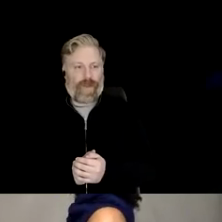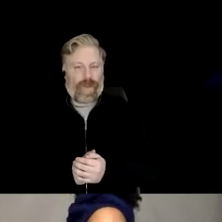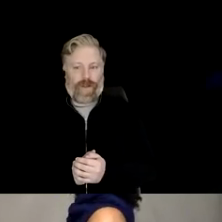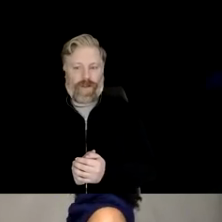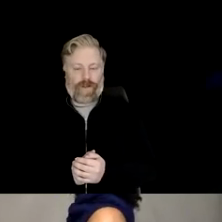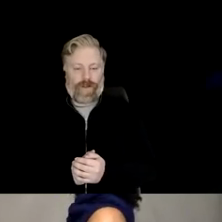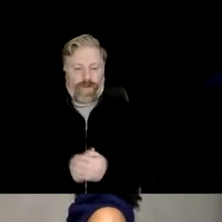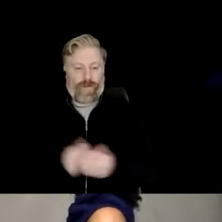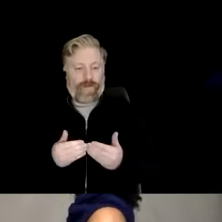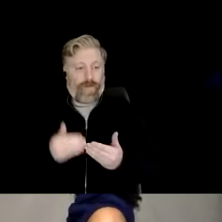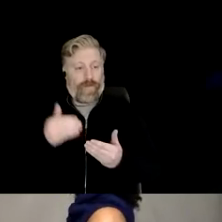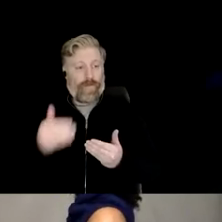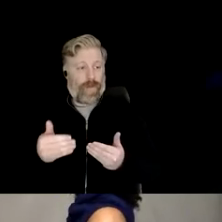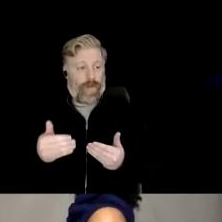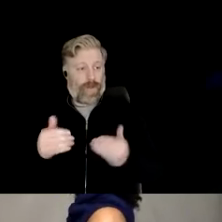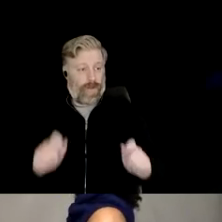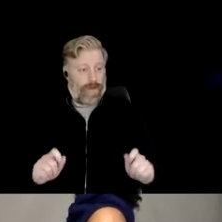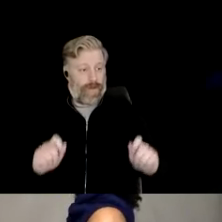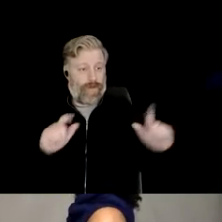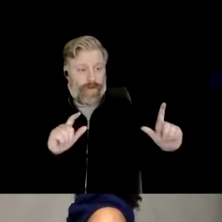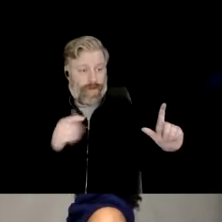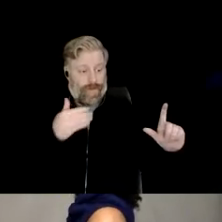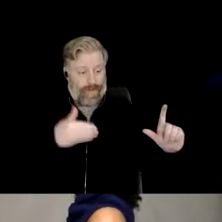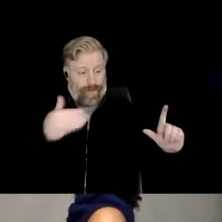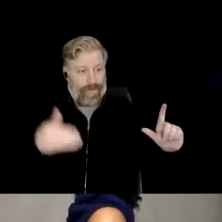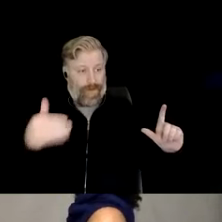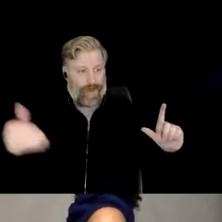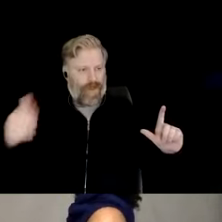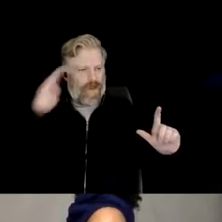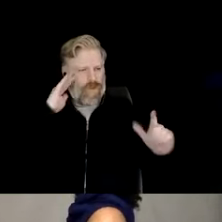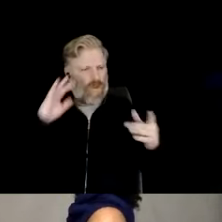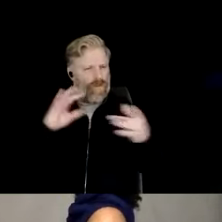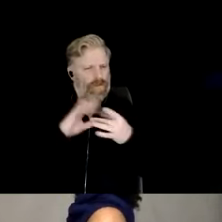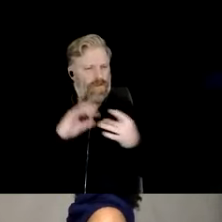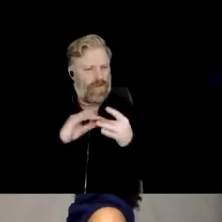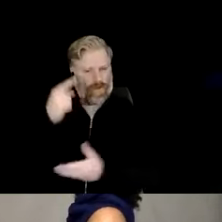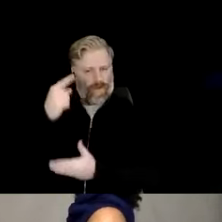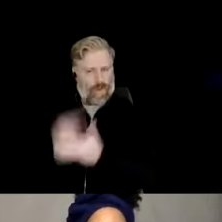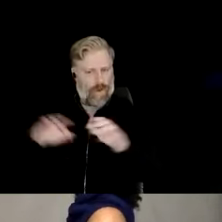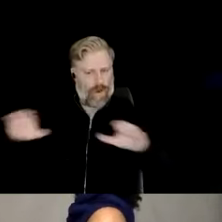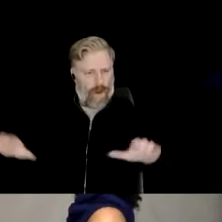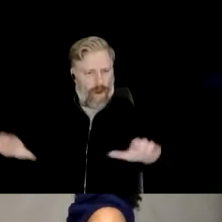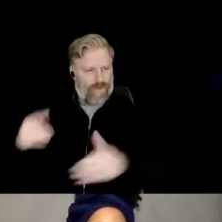Next up, I'm going to have a bunch of slides about ineligible project activities and expenses.